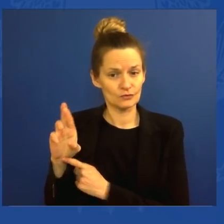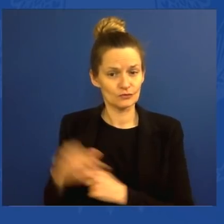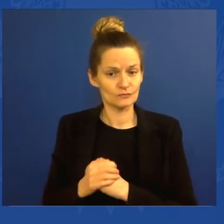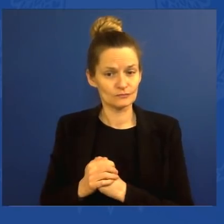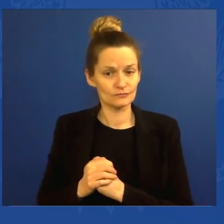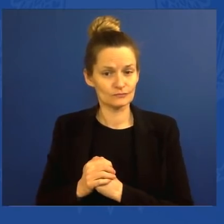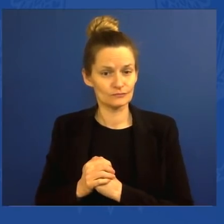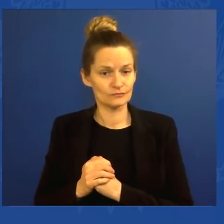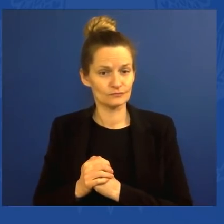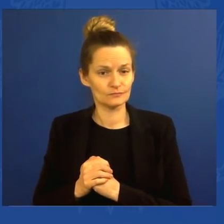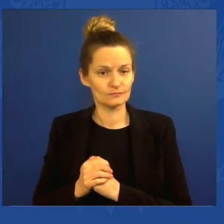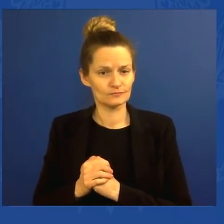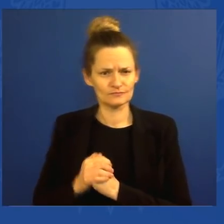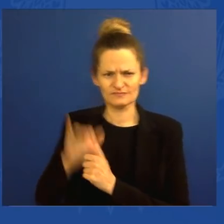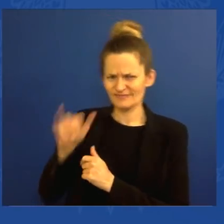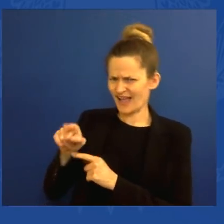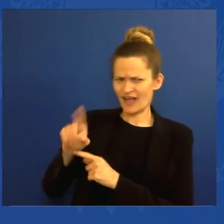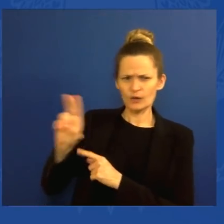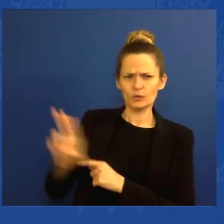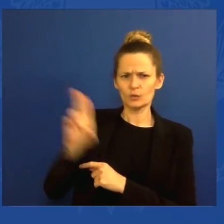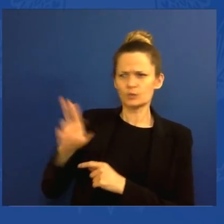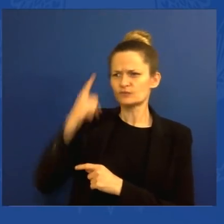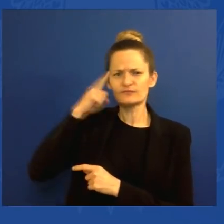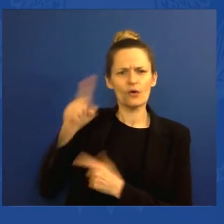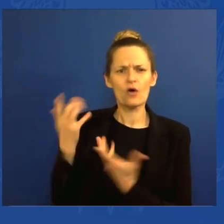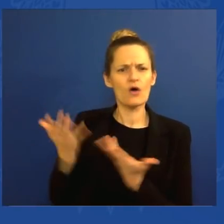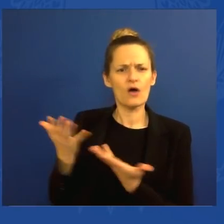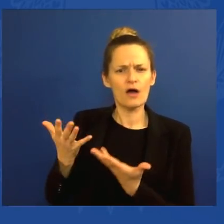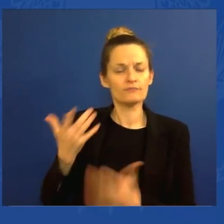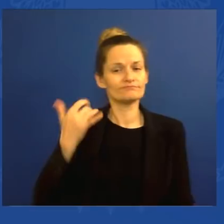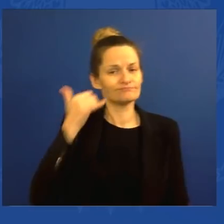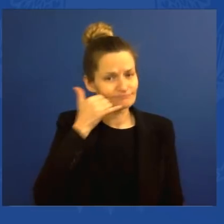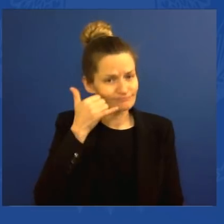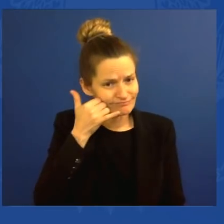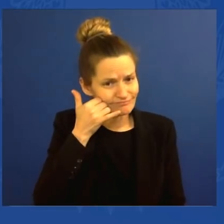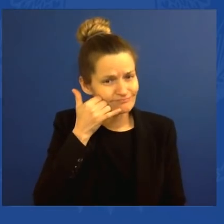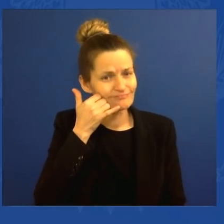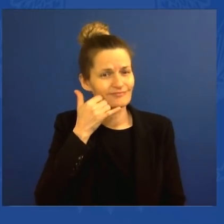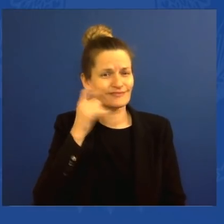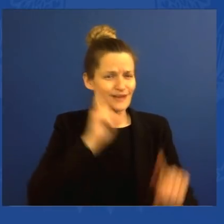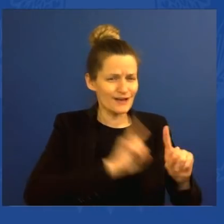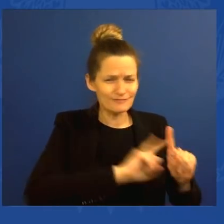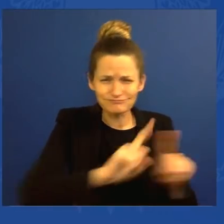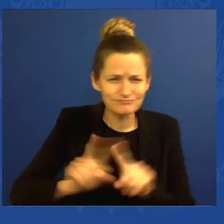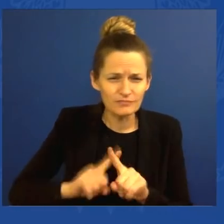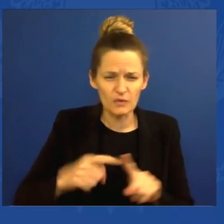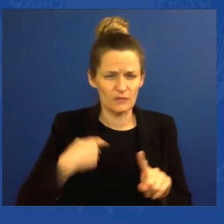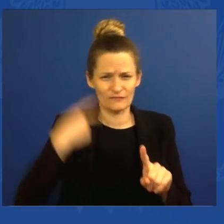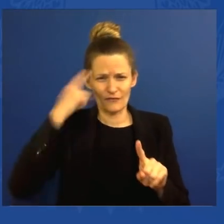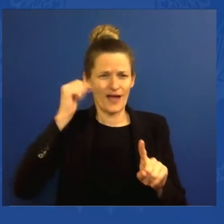technologies we haven't invented yet. And our nation -- and the semiconductor was invented here